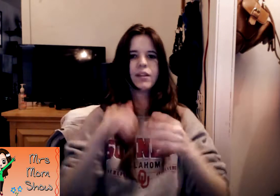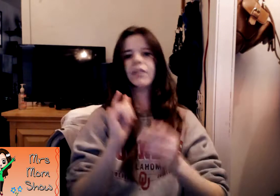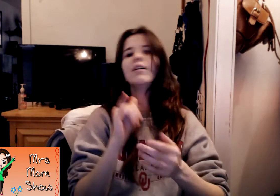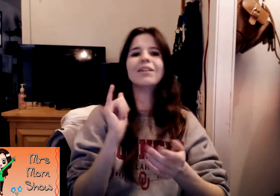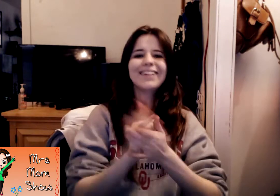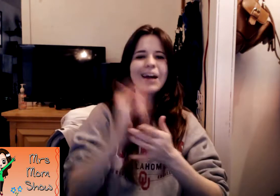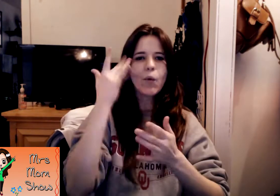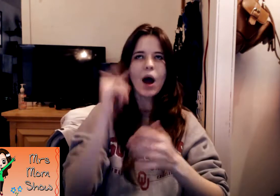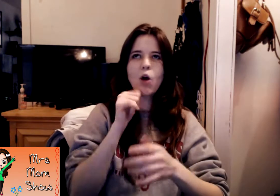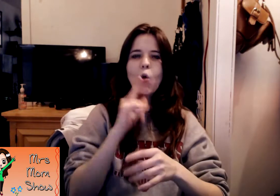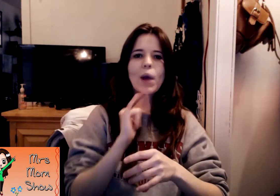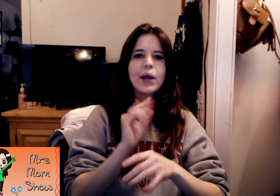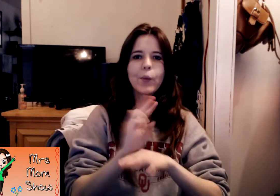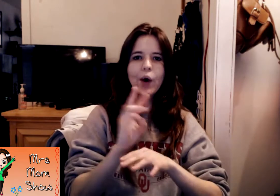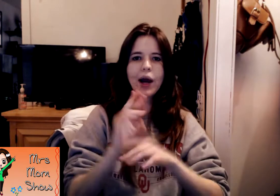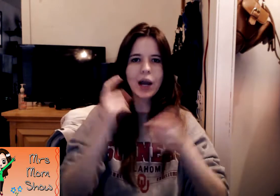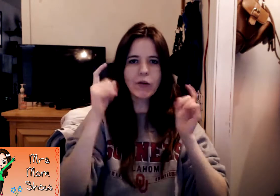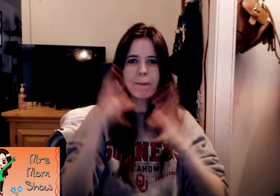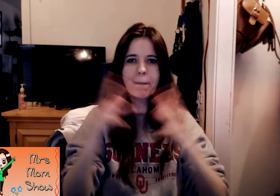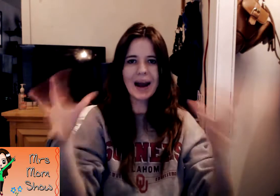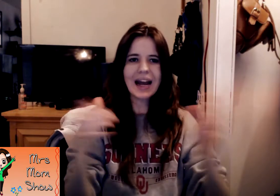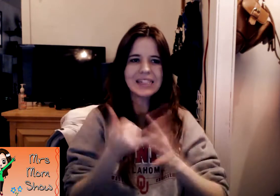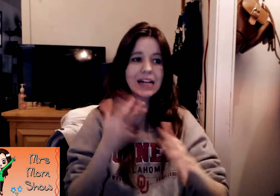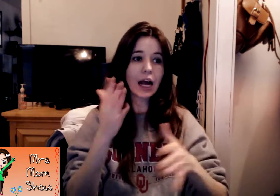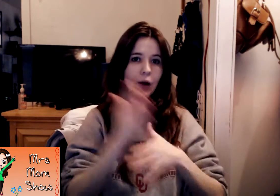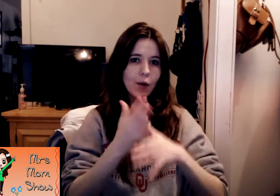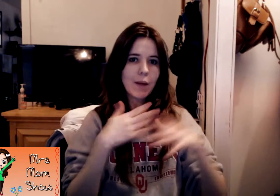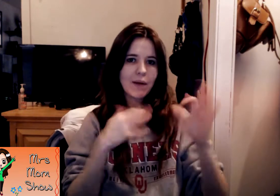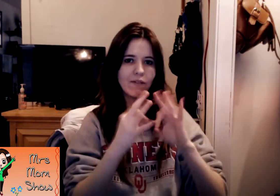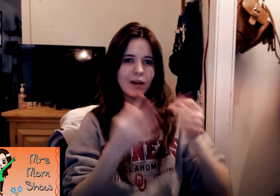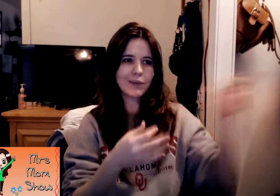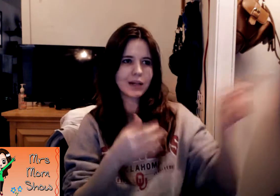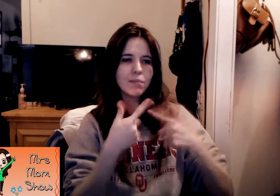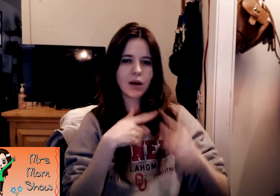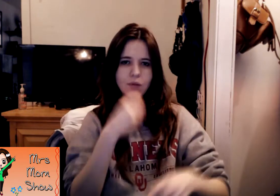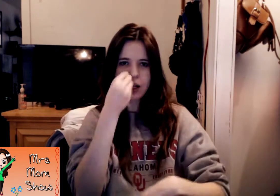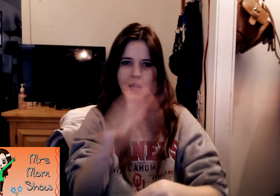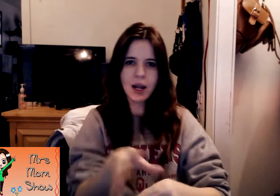Hence, I rarely wear them. It bugs my family but I don't care.